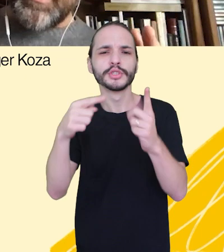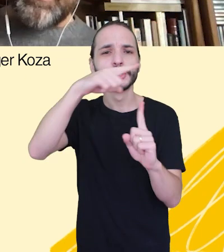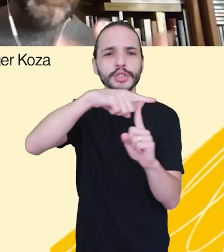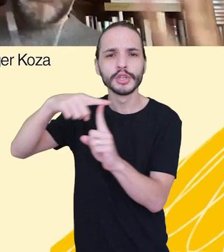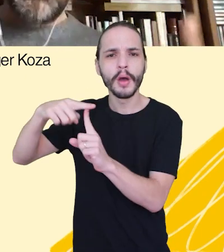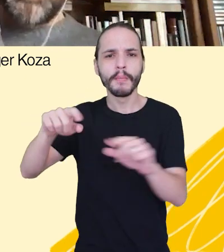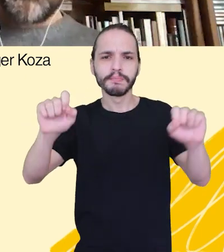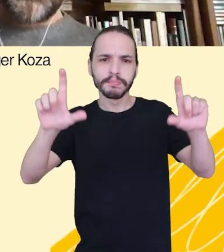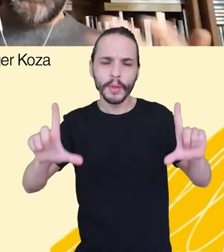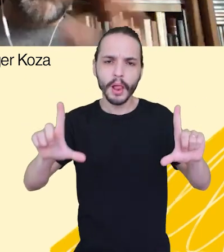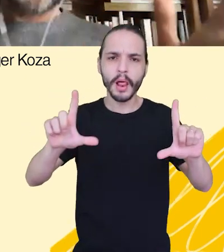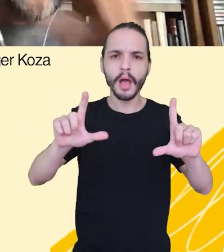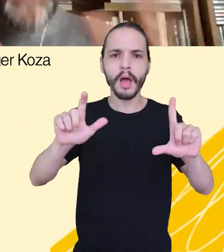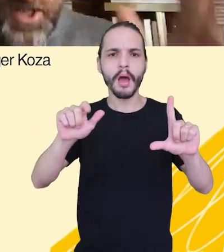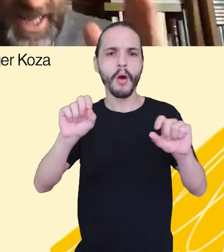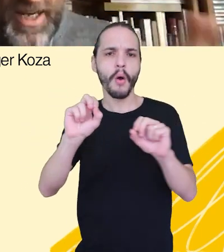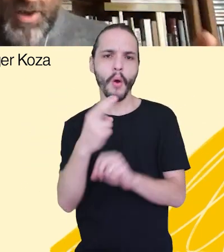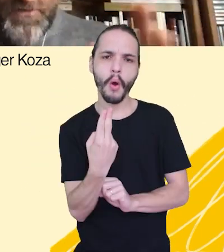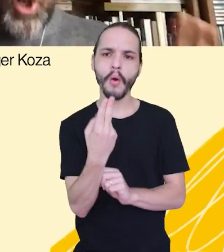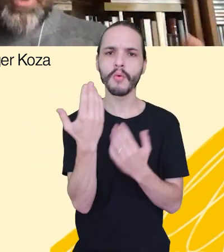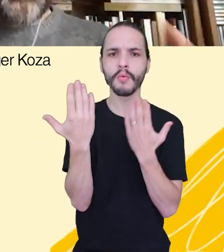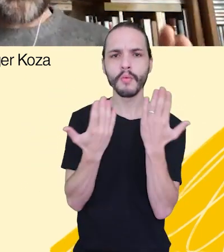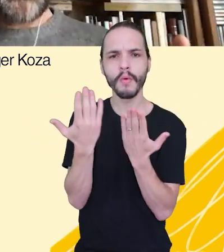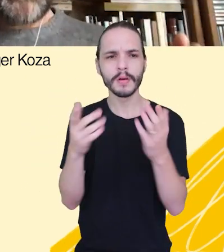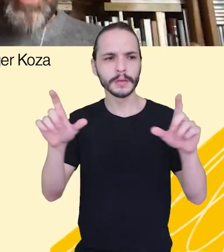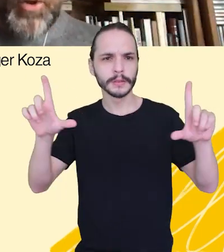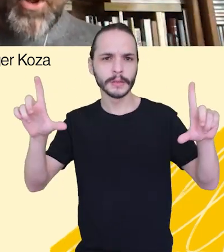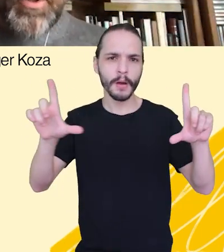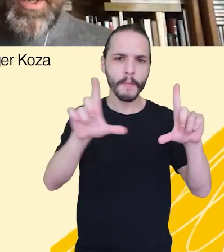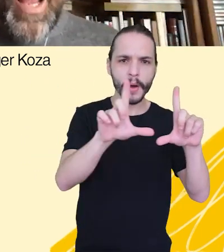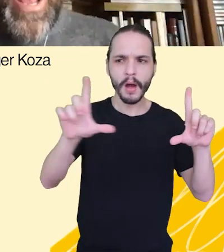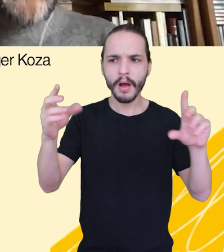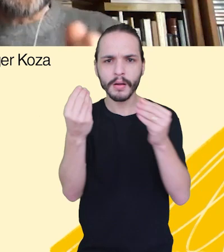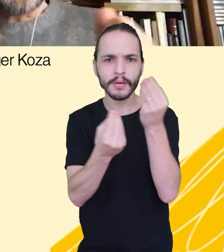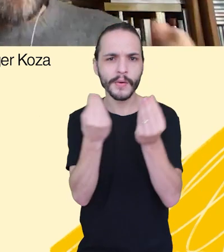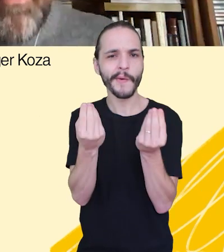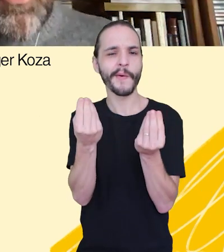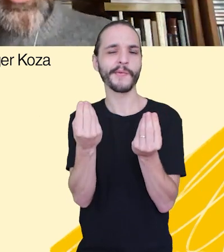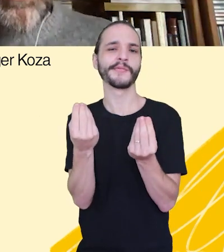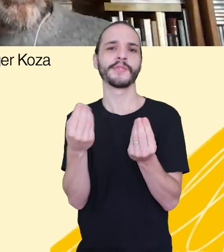could be also what kind of scale of shot you're going to use. And the length of the shot.